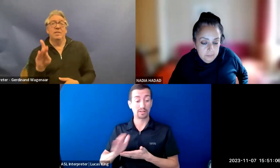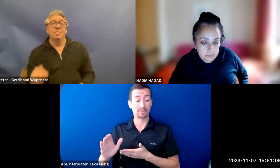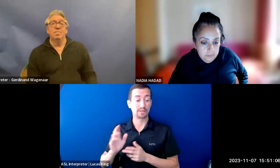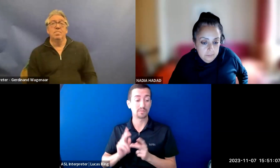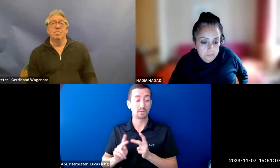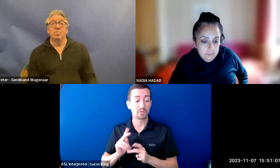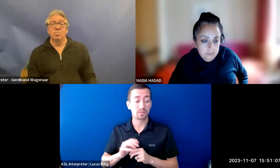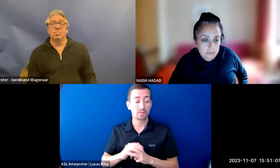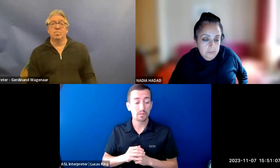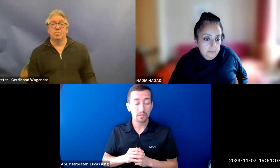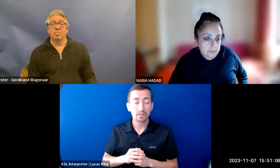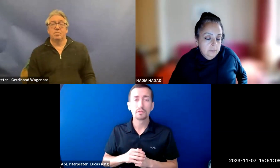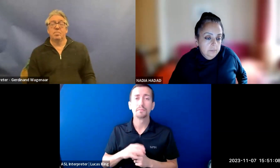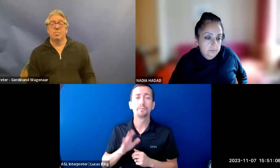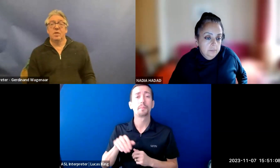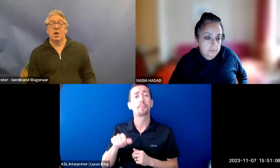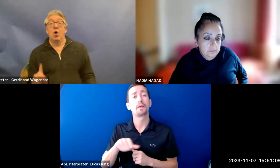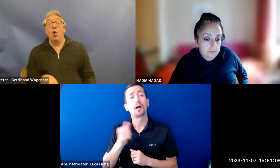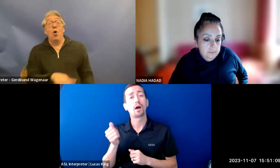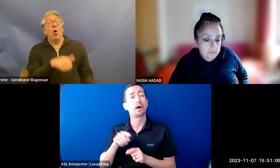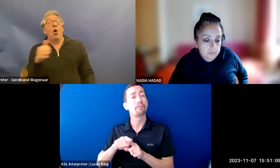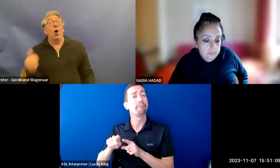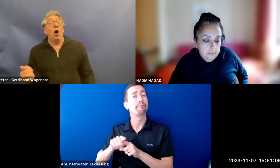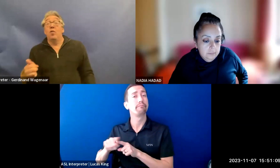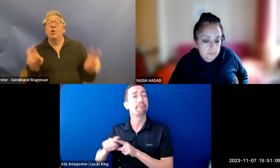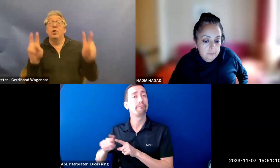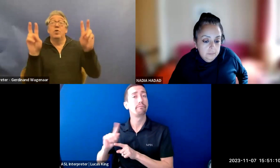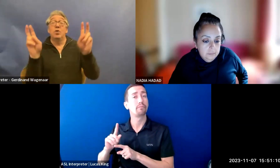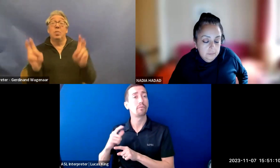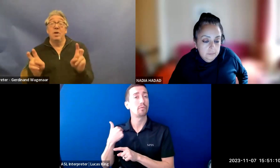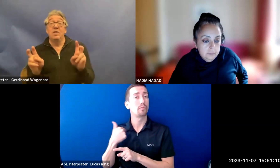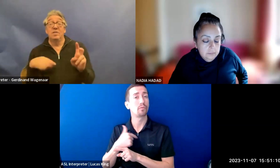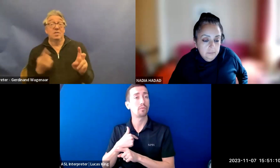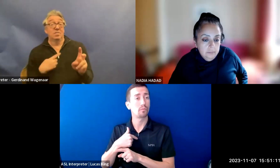Other areas where we are mainstreaming disability